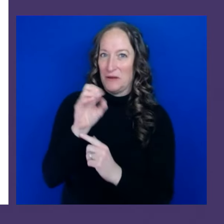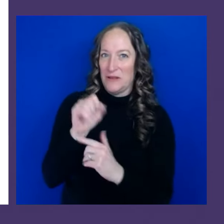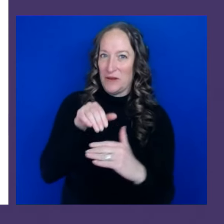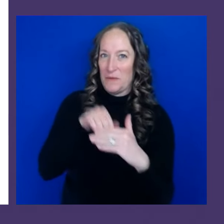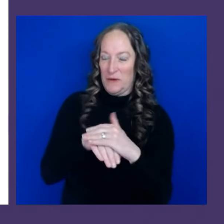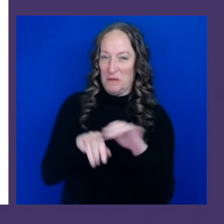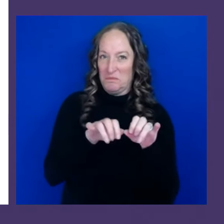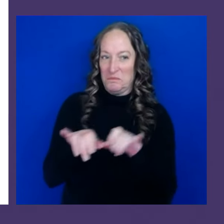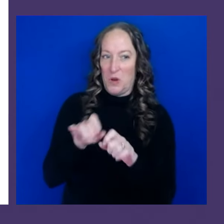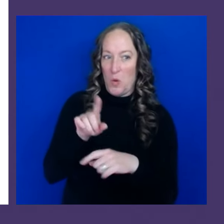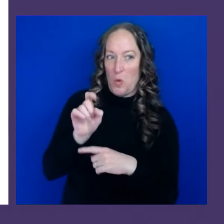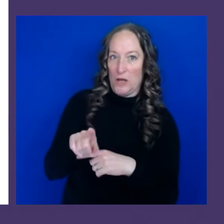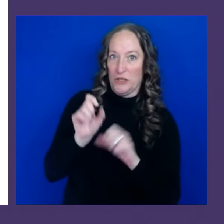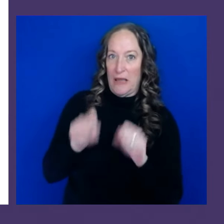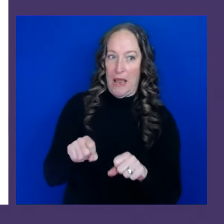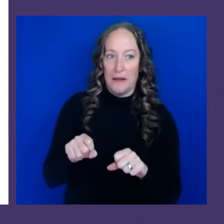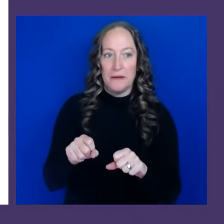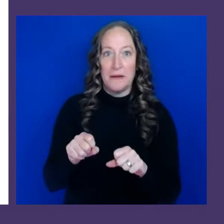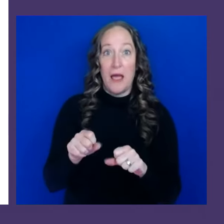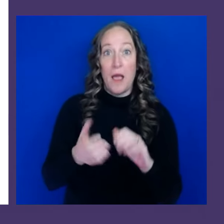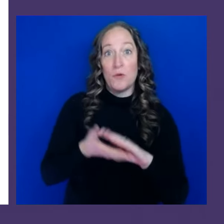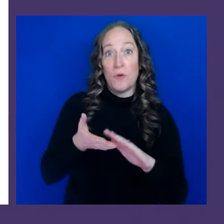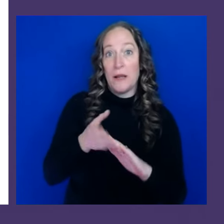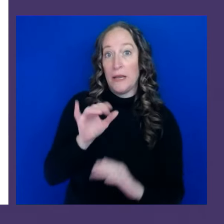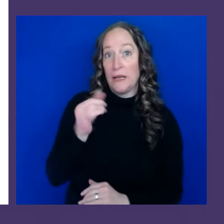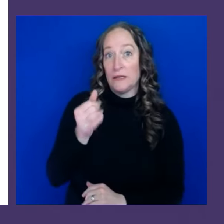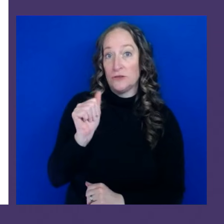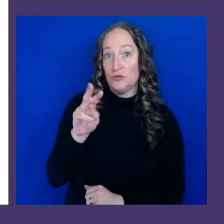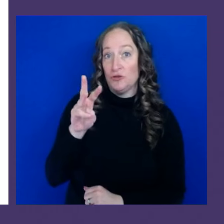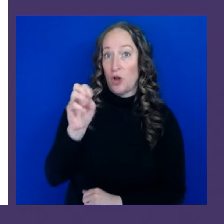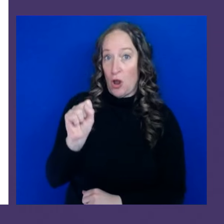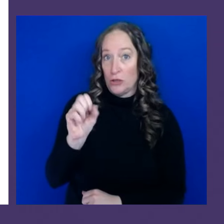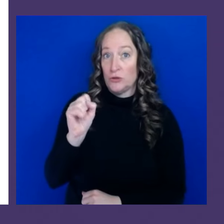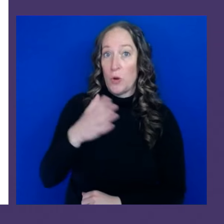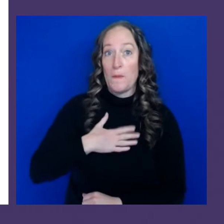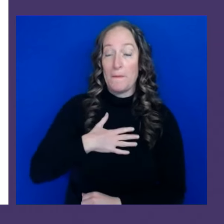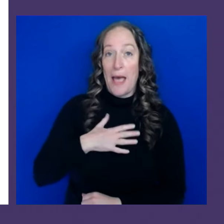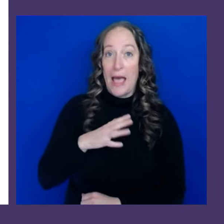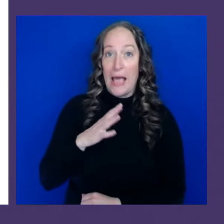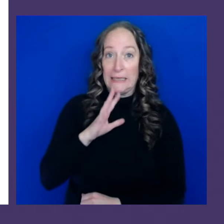I'm running JAWS so I can have my speech. I often use dark mode,